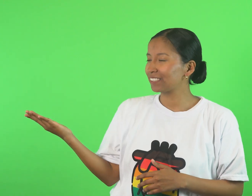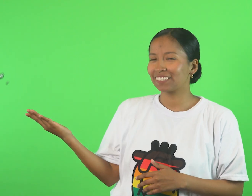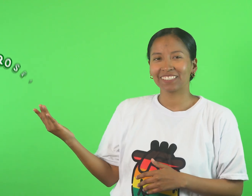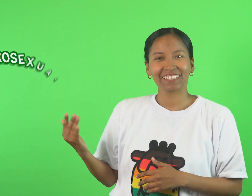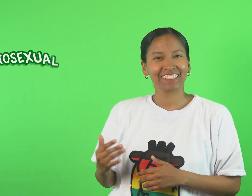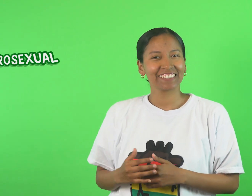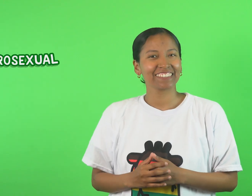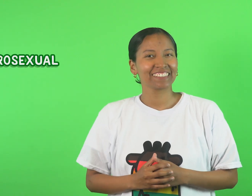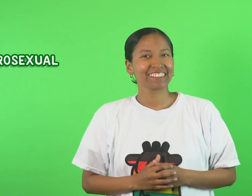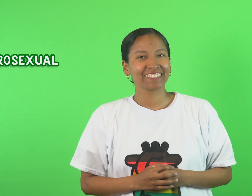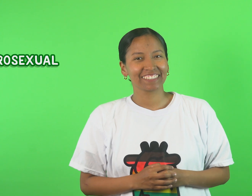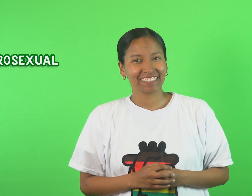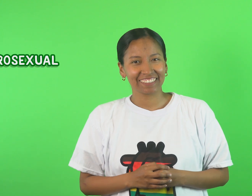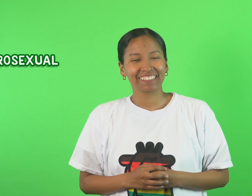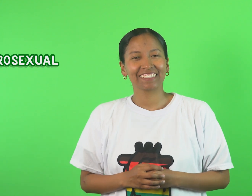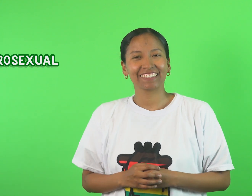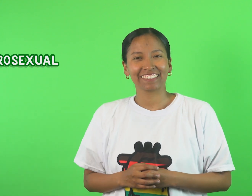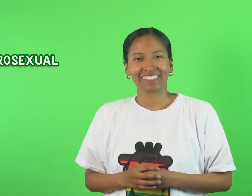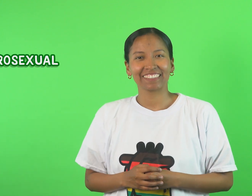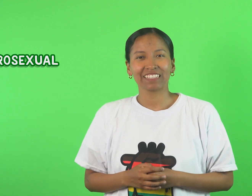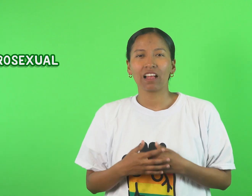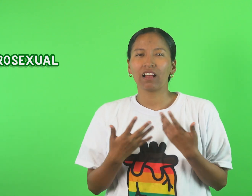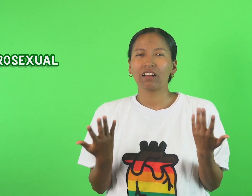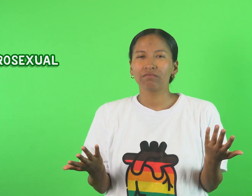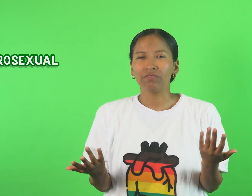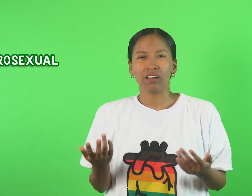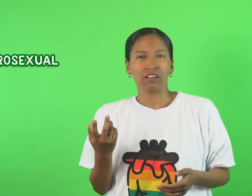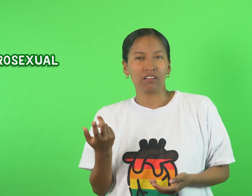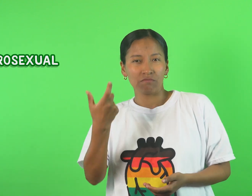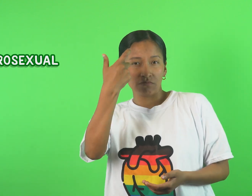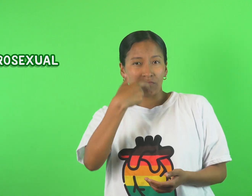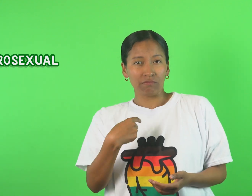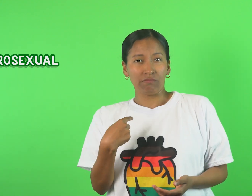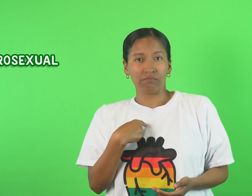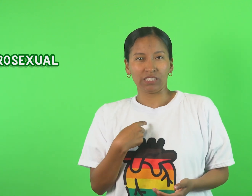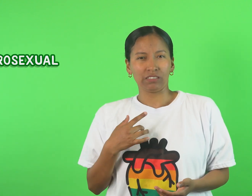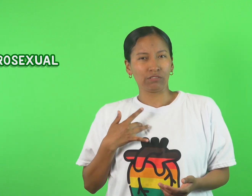Heterosexual: when we are attracted